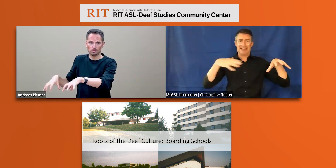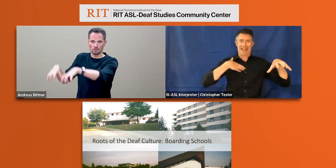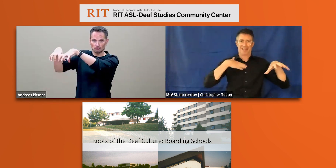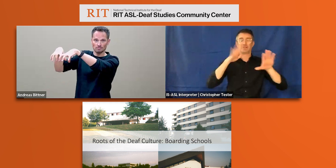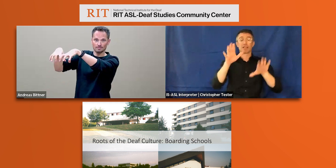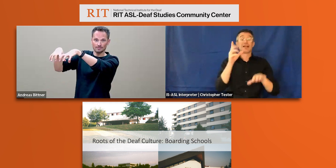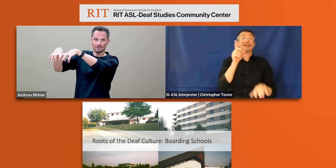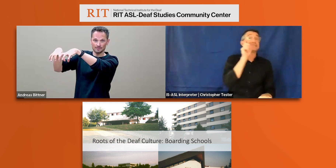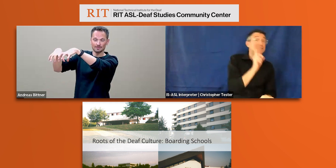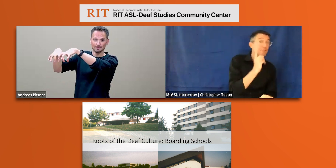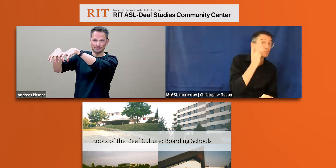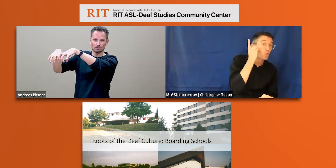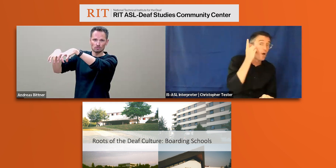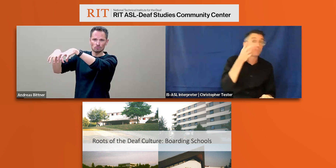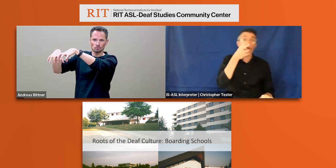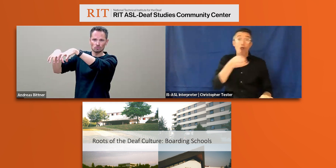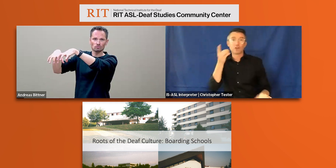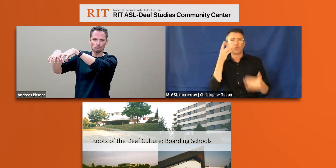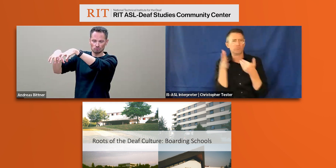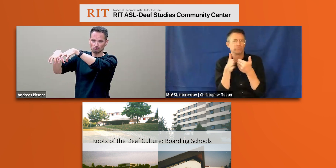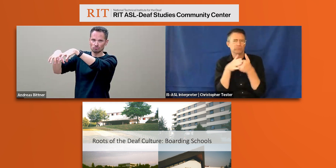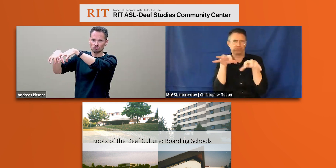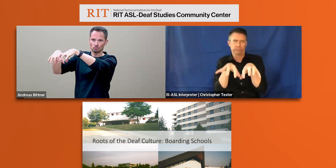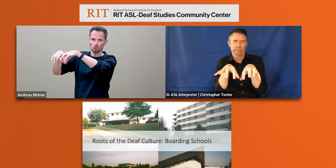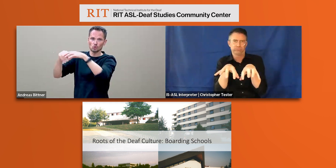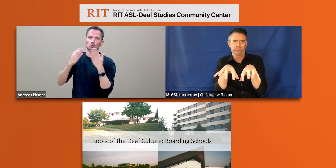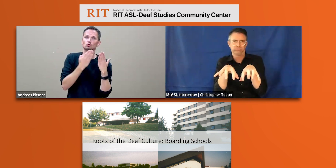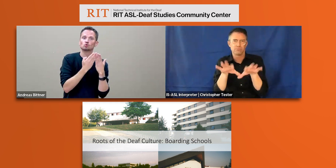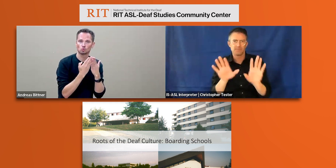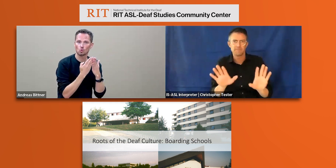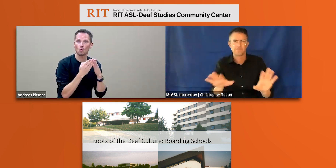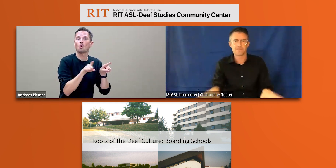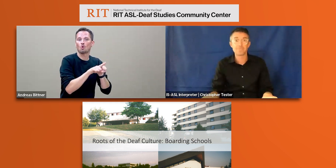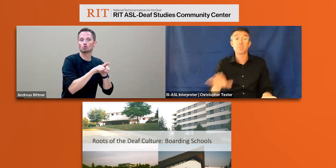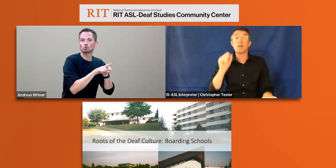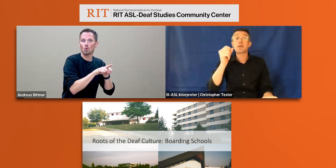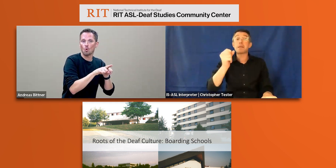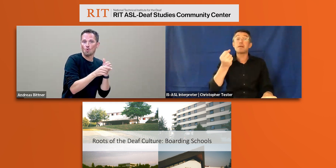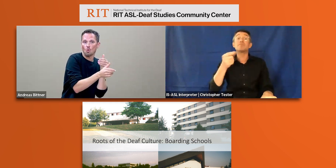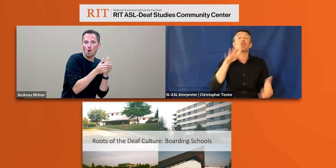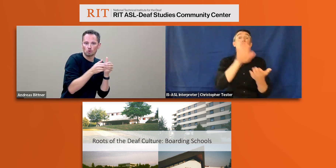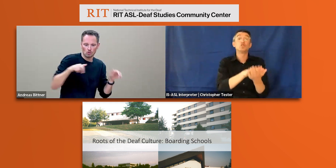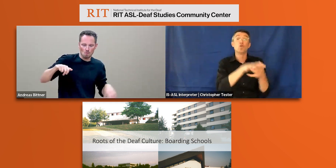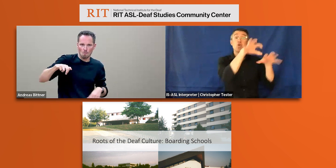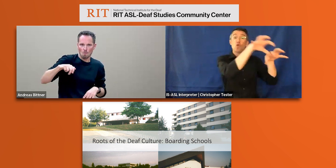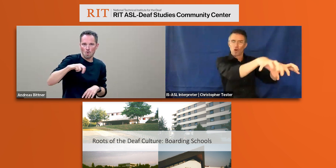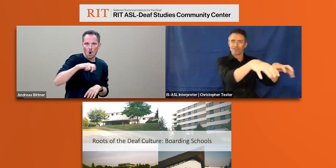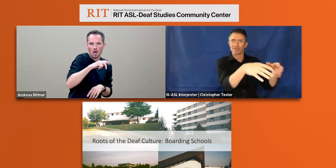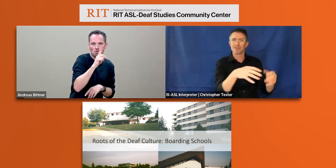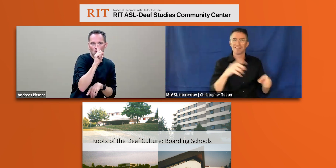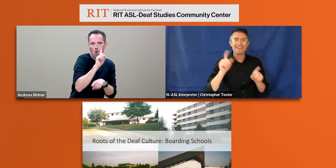So I was put in the hard-of-hearing dormitory. They're very close next to each other. I'm sorry. They're not in different schools.